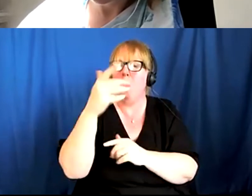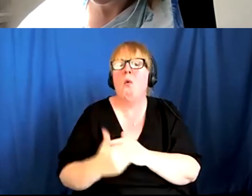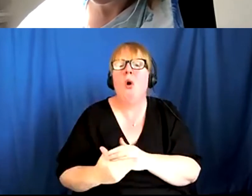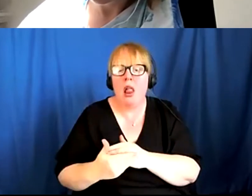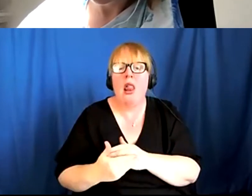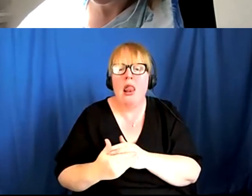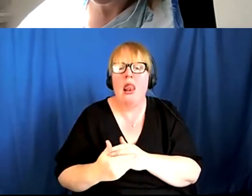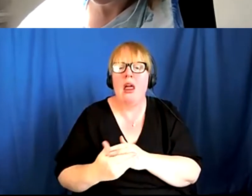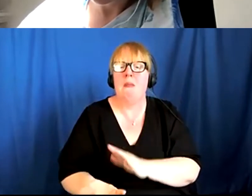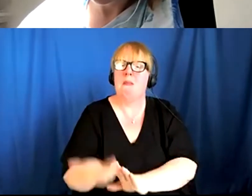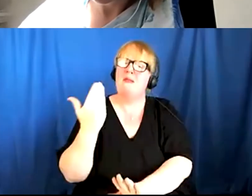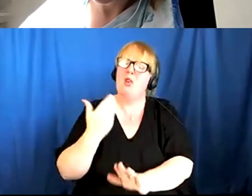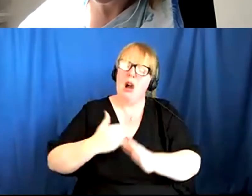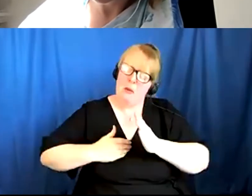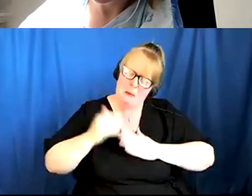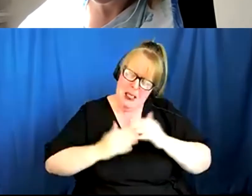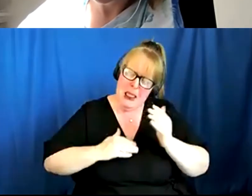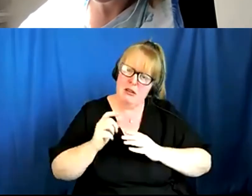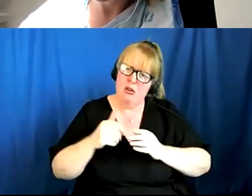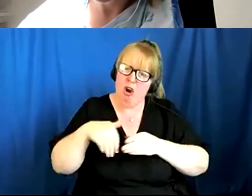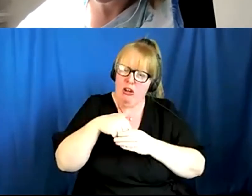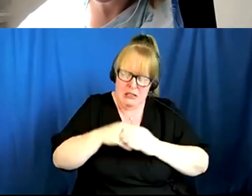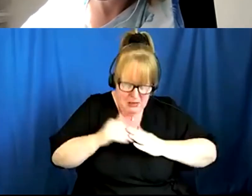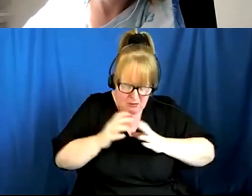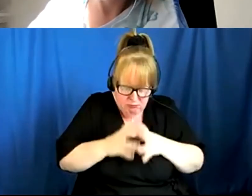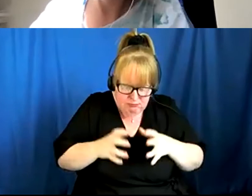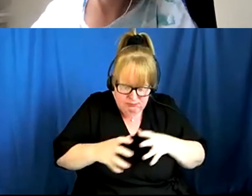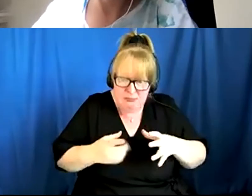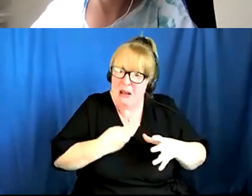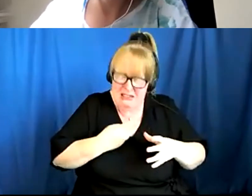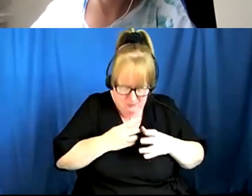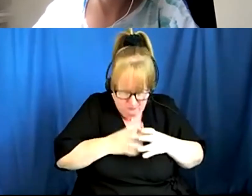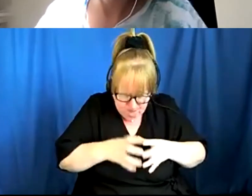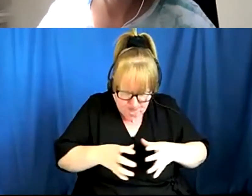build and kind of create the context of myself. And it was more that I was,